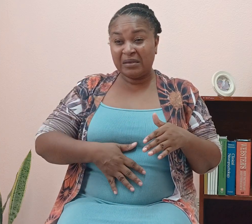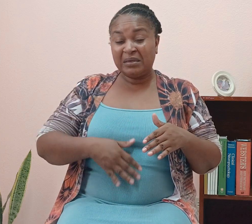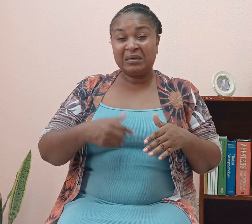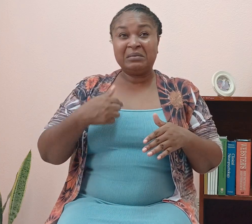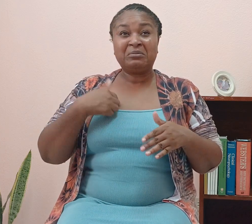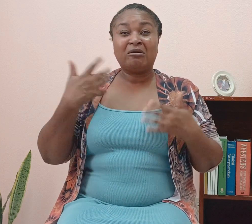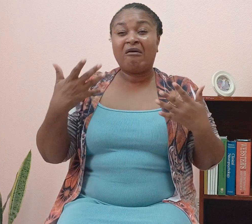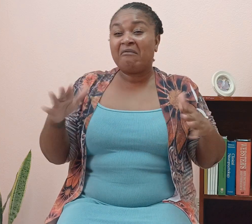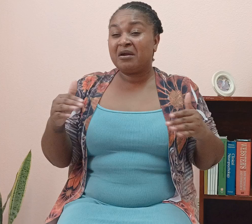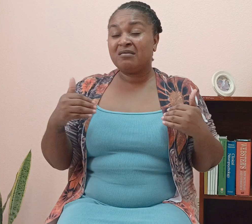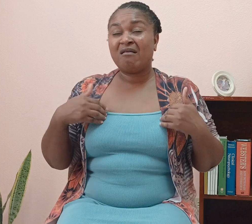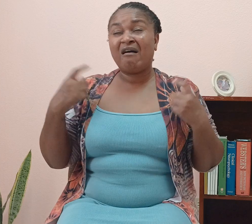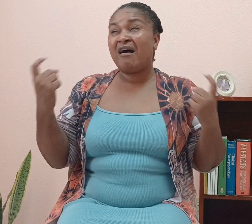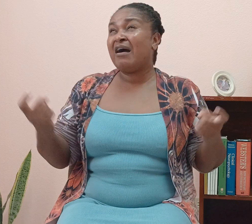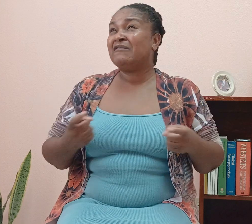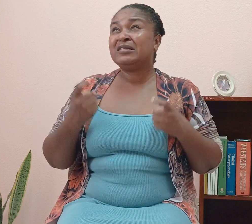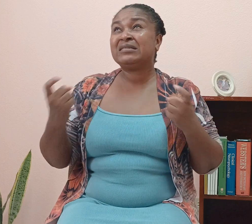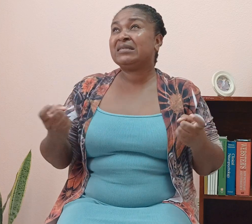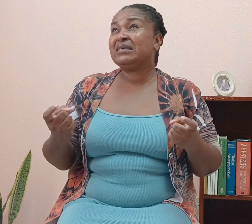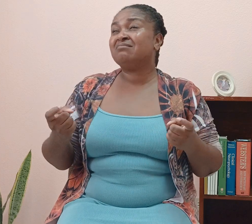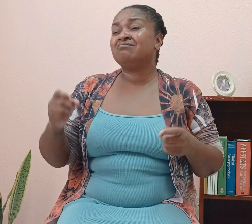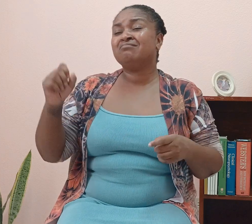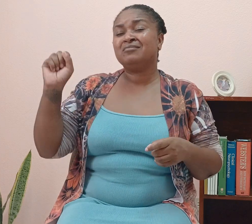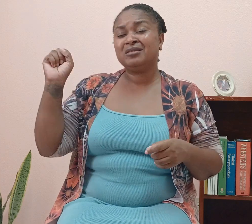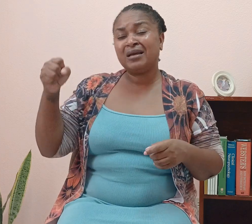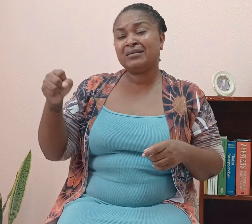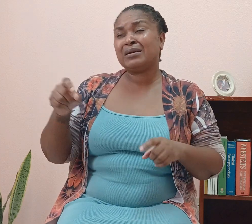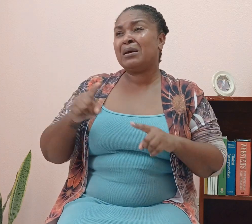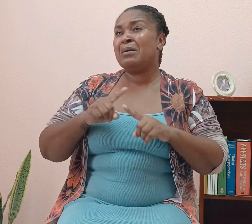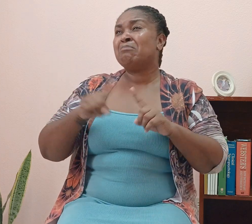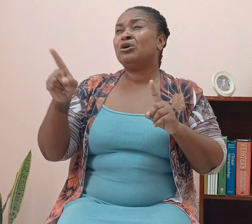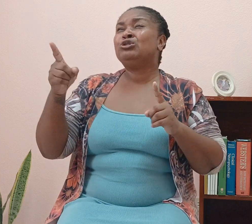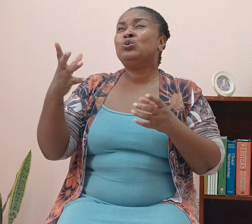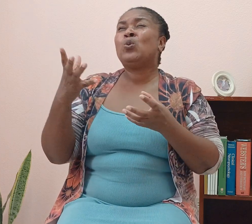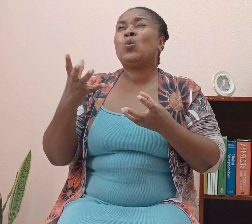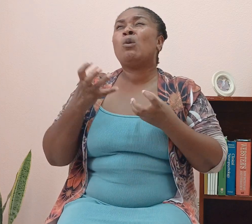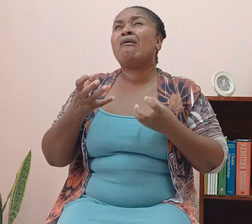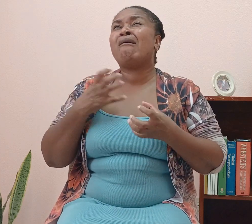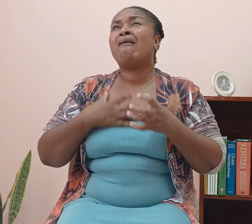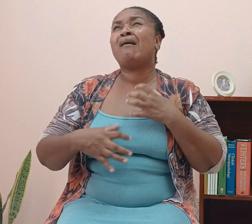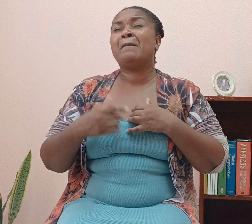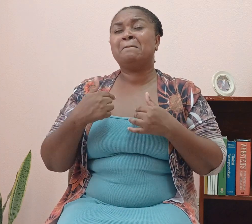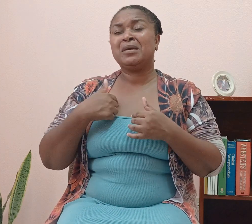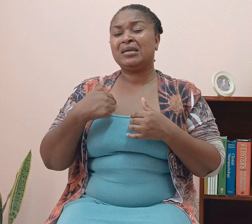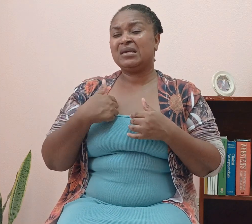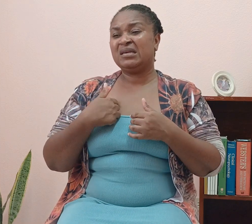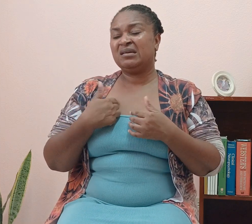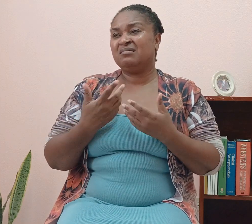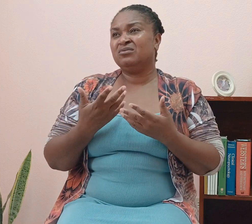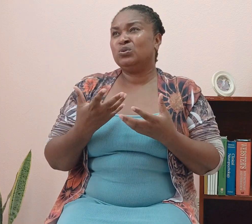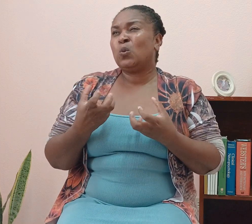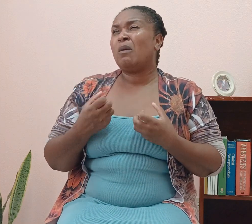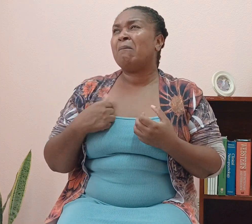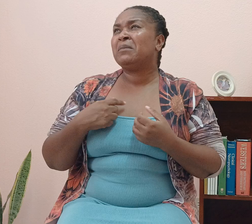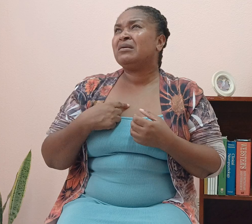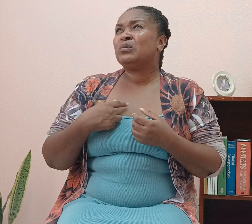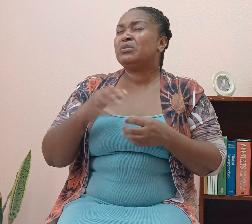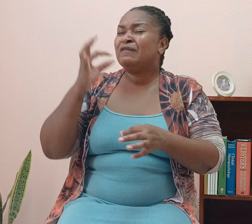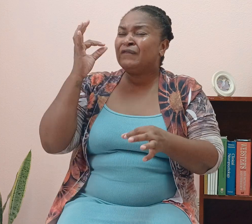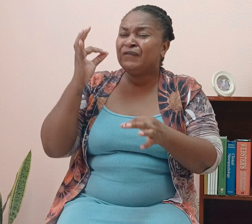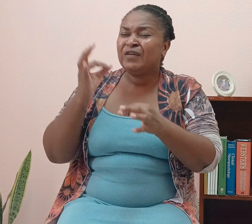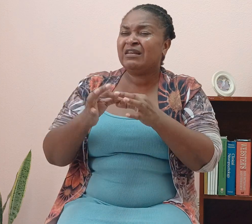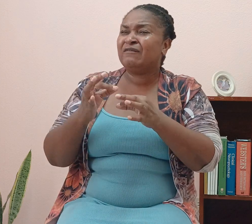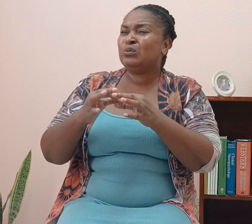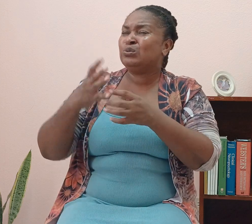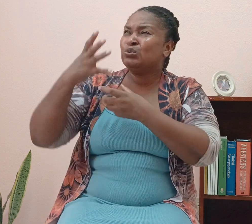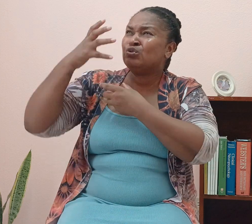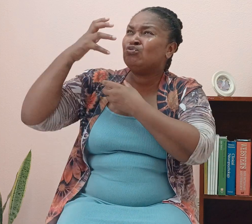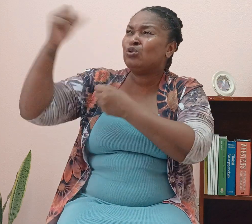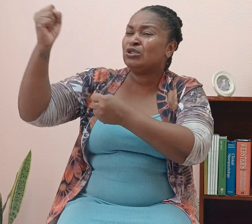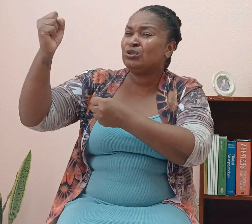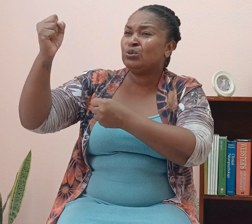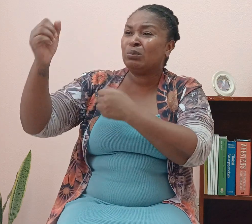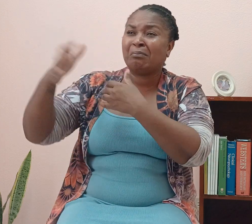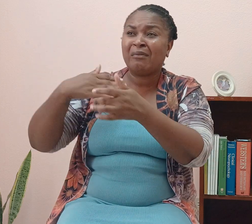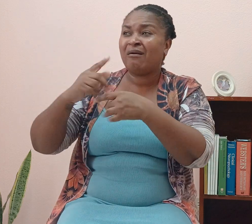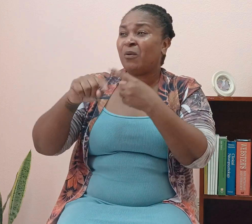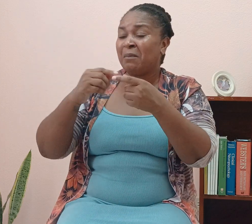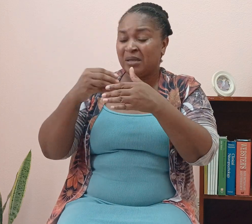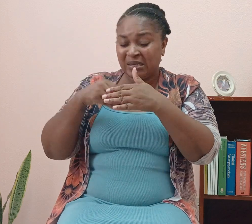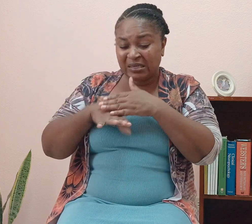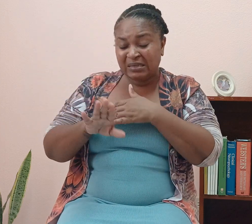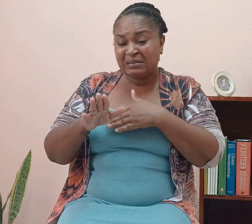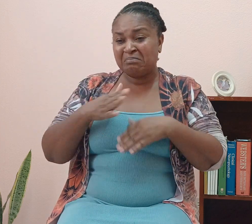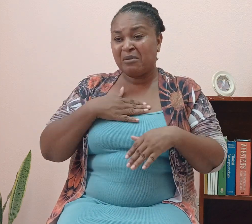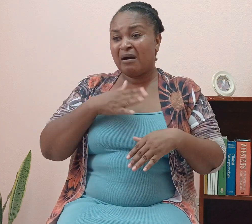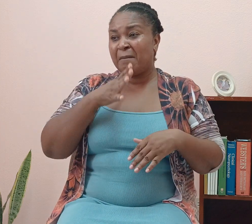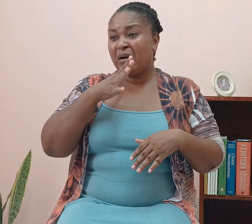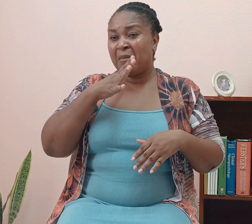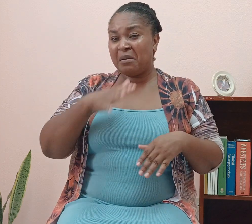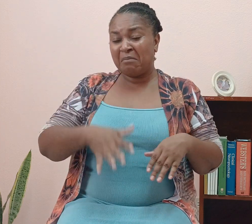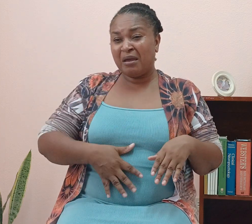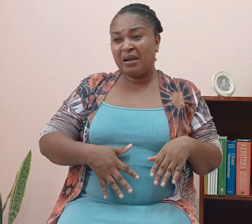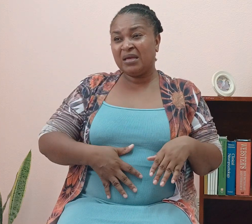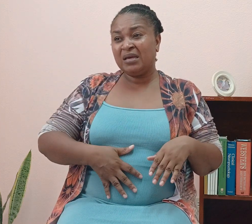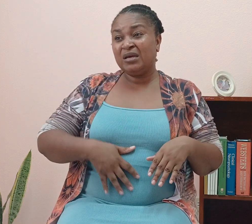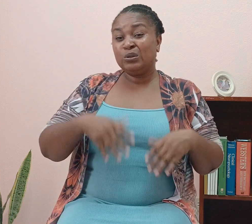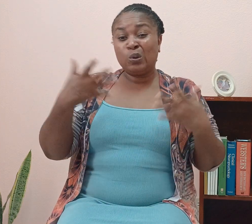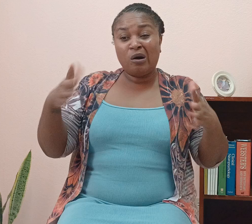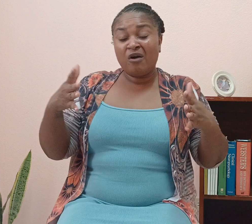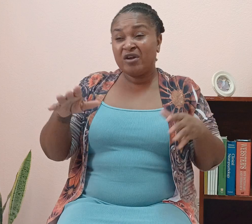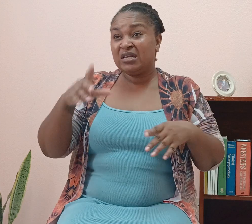6 Yet you desired faithfulness even in the womb; you taught me wisdom in that secret place.